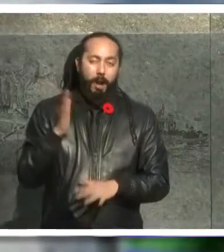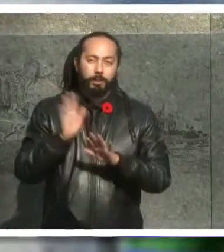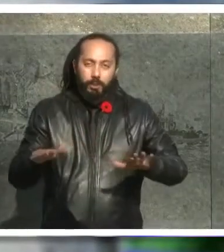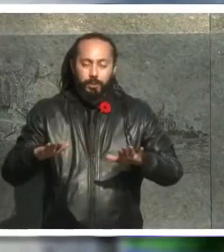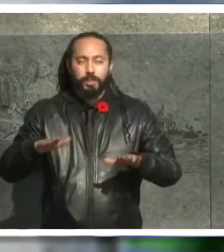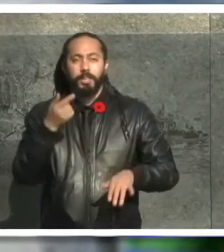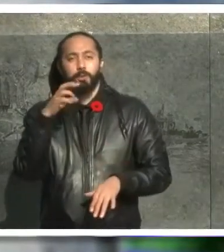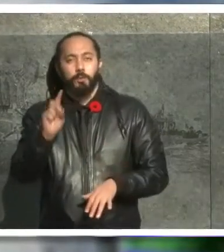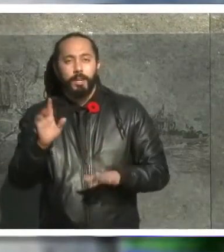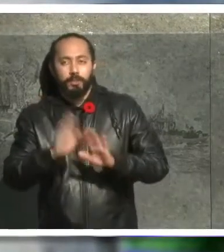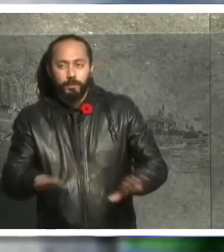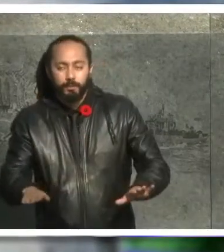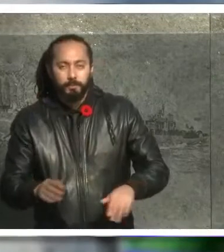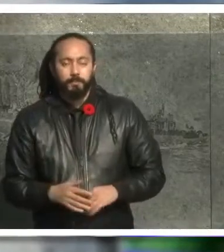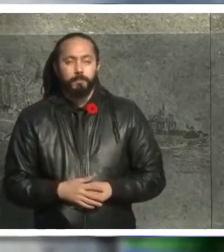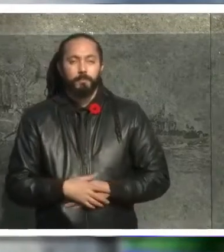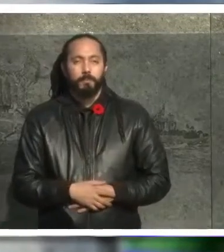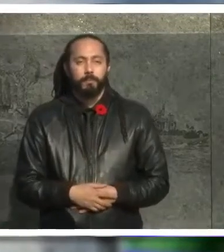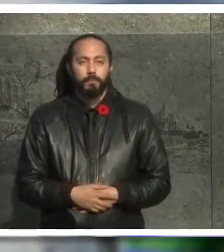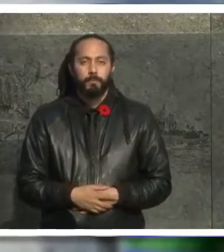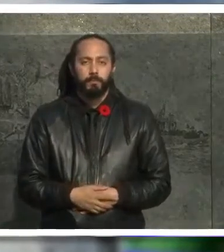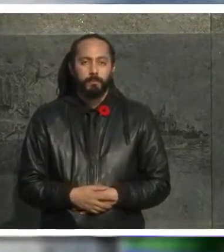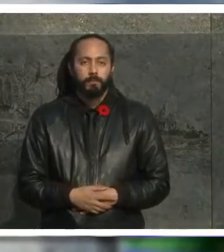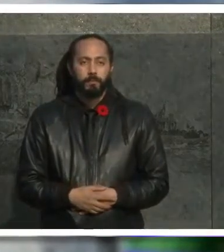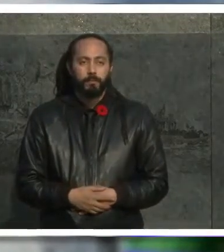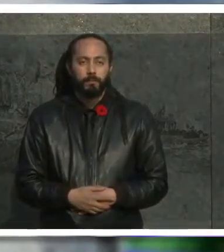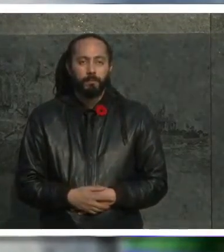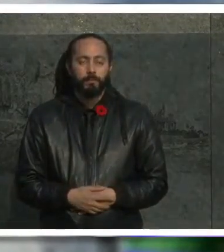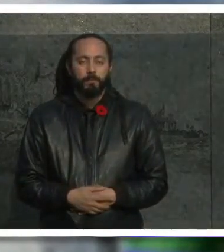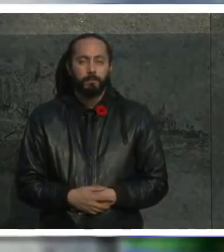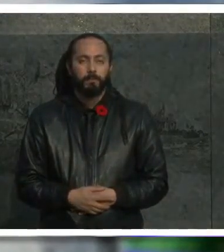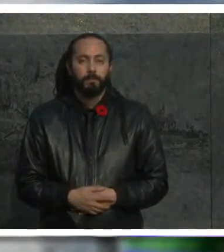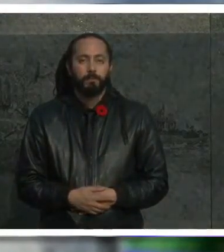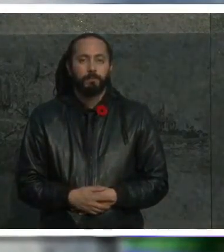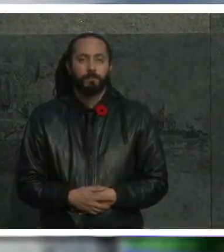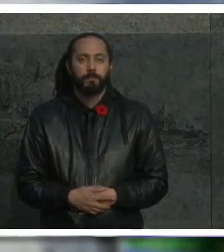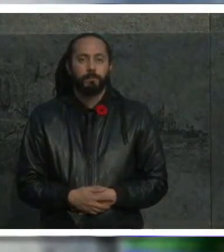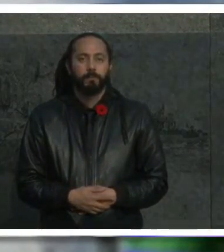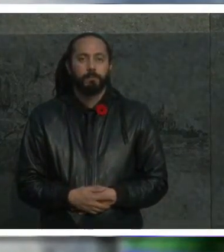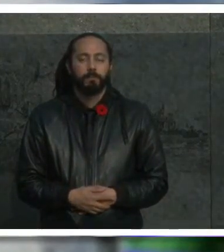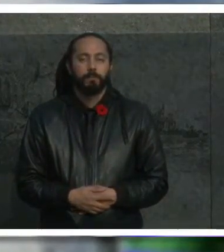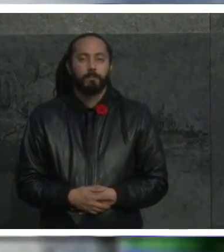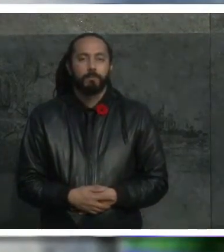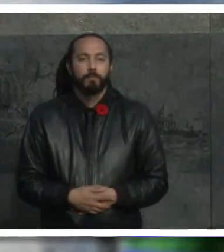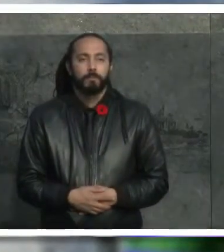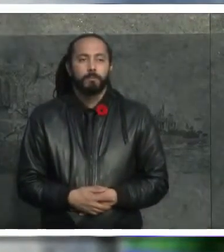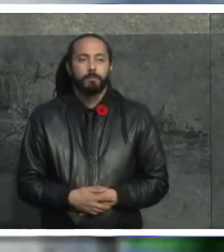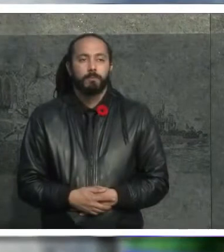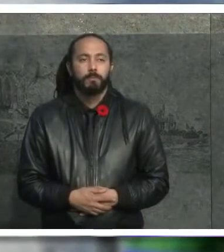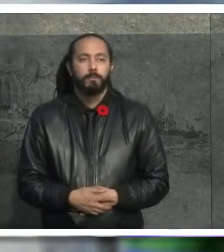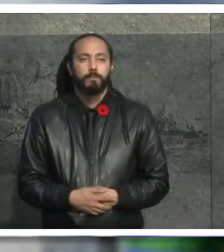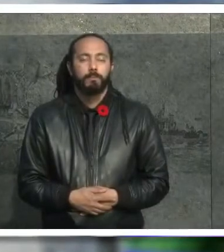maintain the freedom we enjoy to enjoy a better future for our children and grandchildren. (Speaks French)